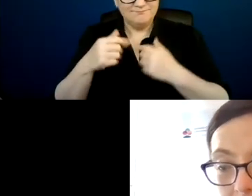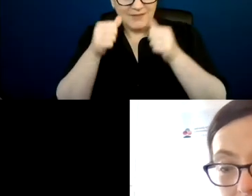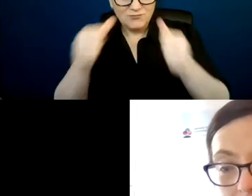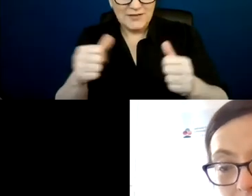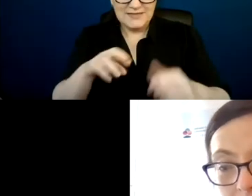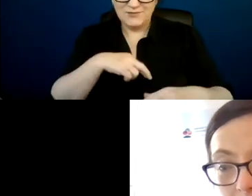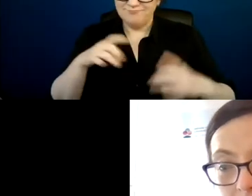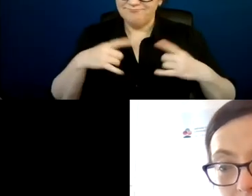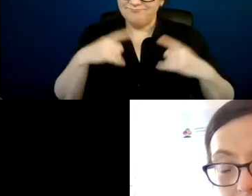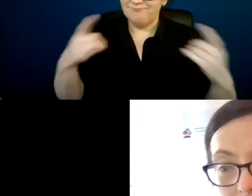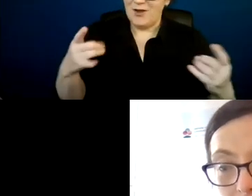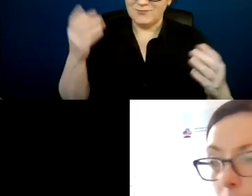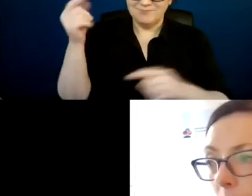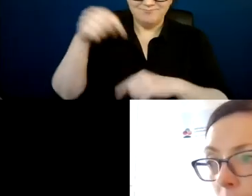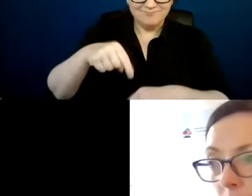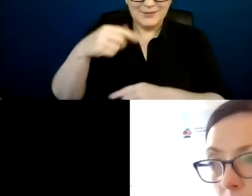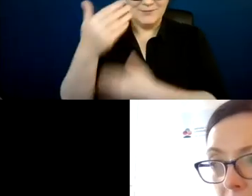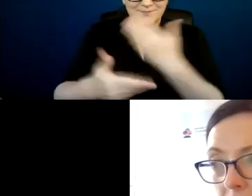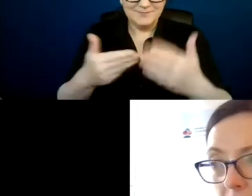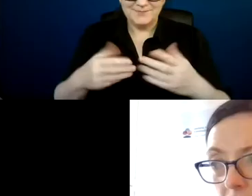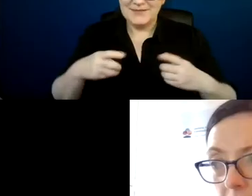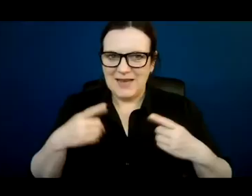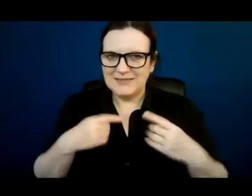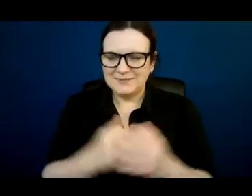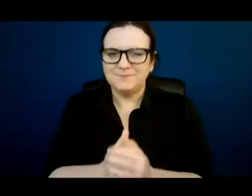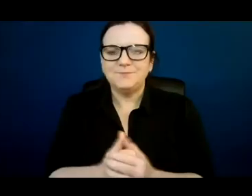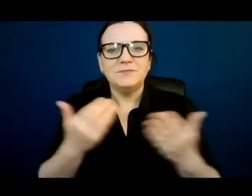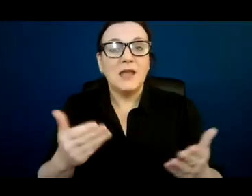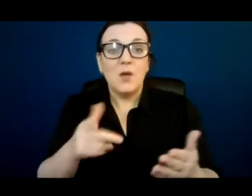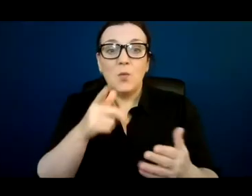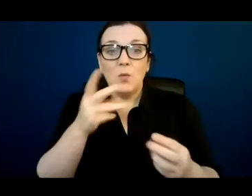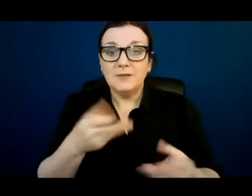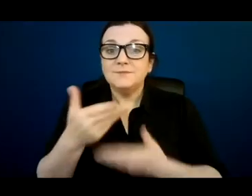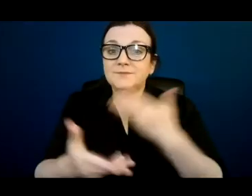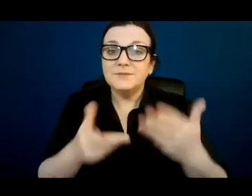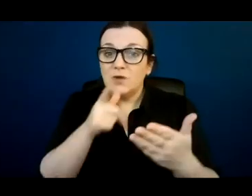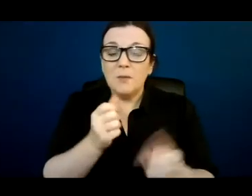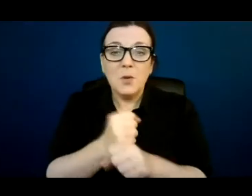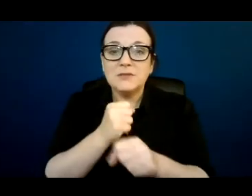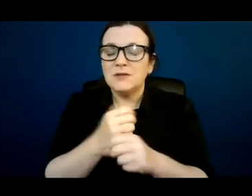So I will now make my way through a presentation in which I am going to look at the particular